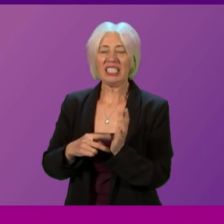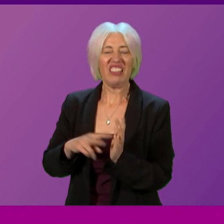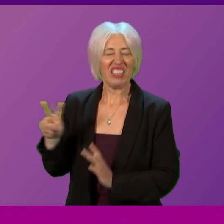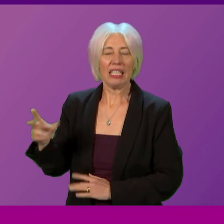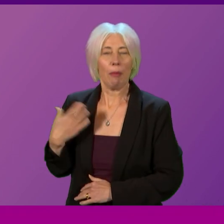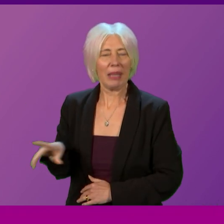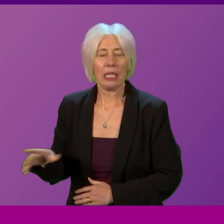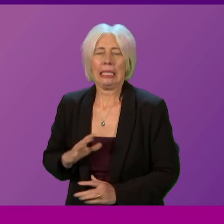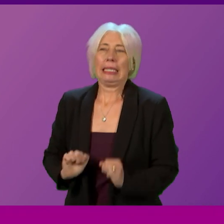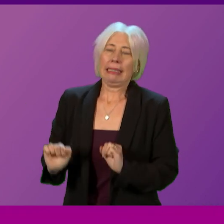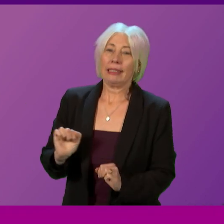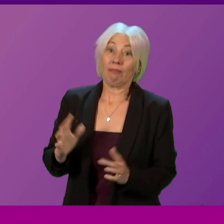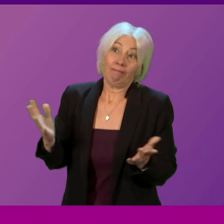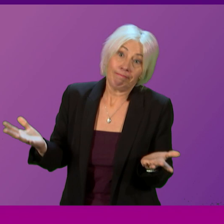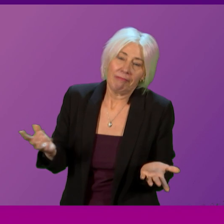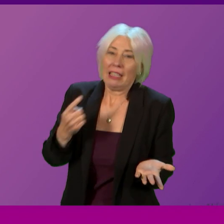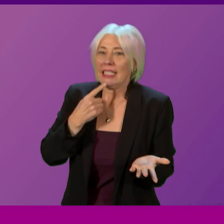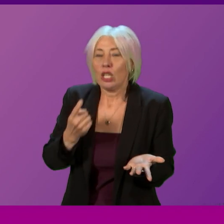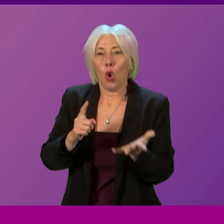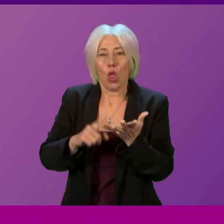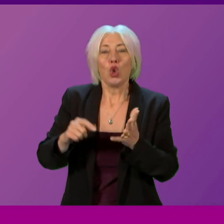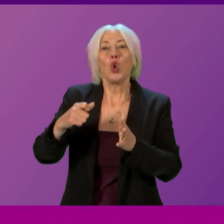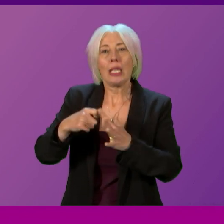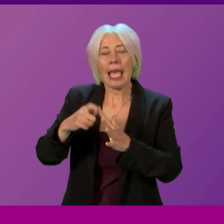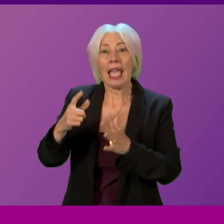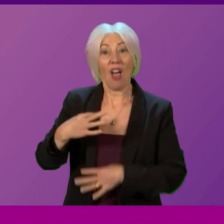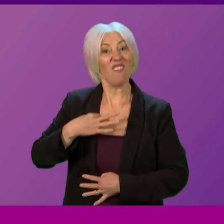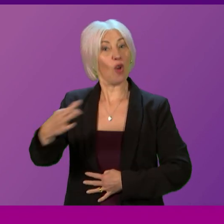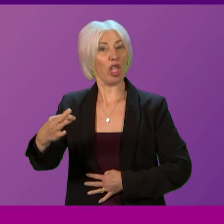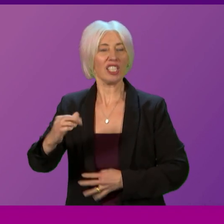On the one hand, they were trying to say that the United Kingdom is a voluntary union but,